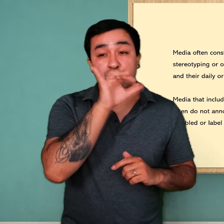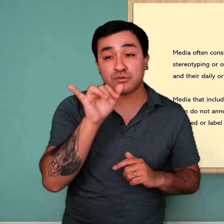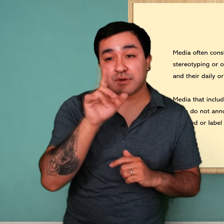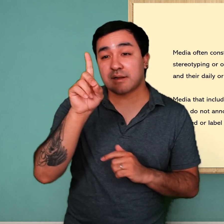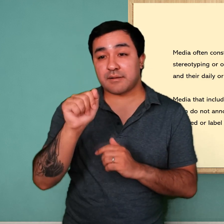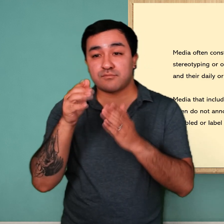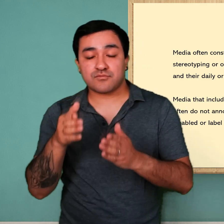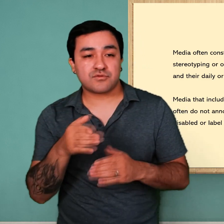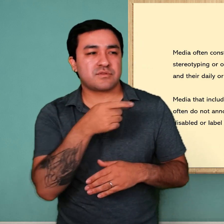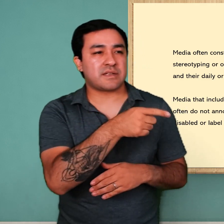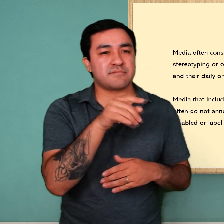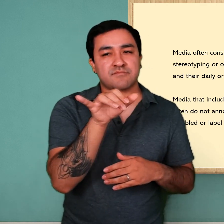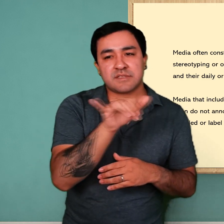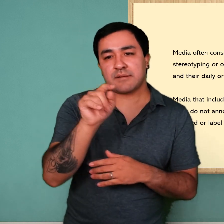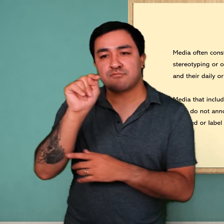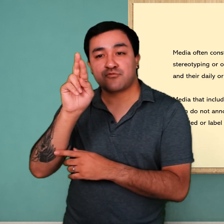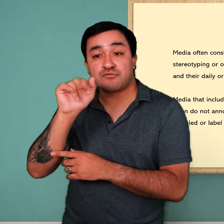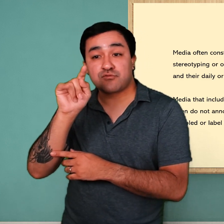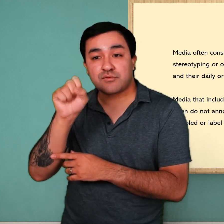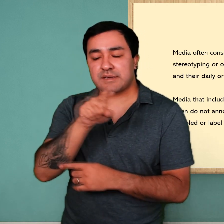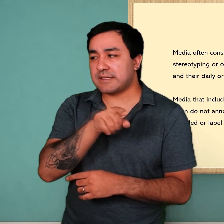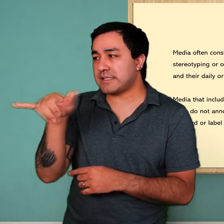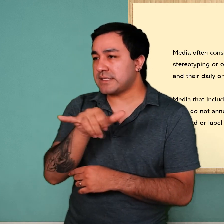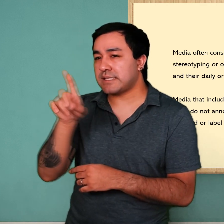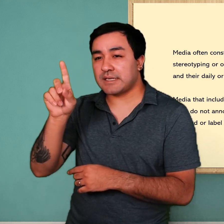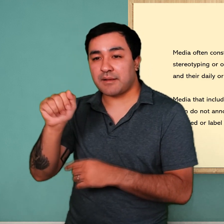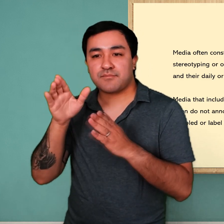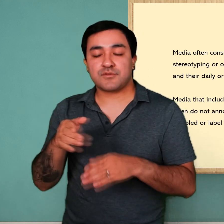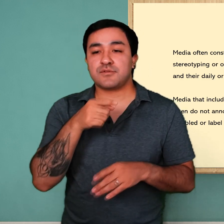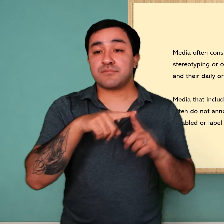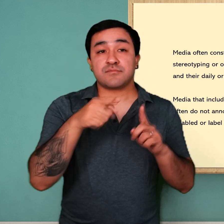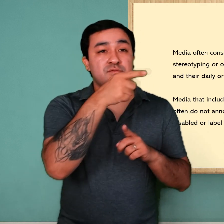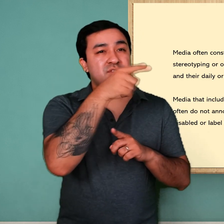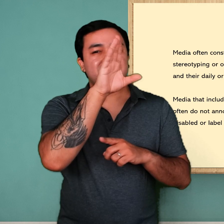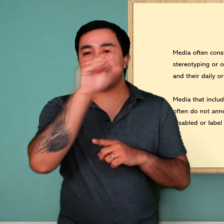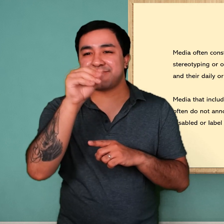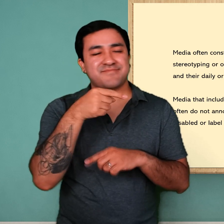will have a Disabled character, with traits of a disability, and viewers will identify the